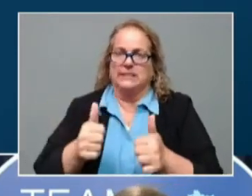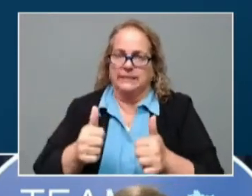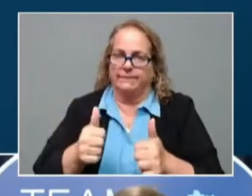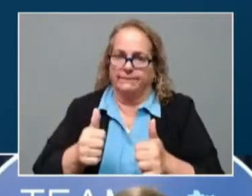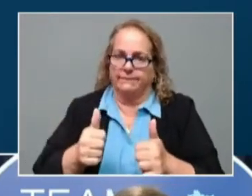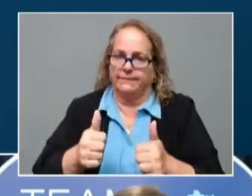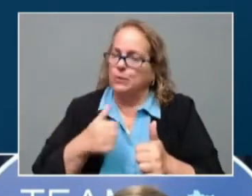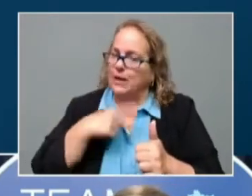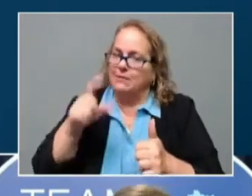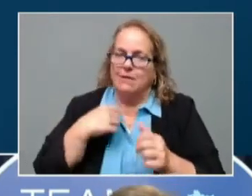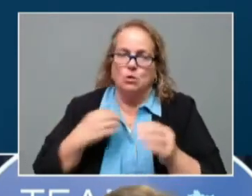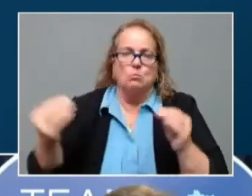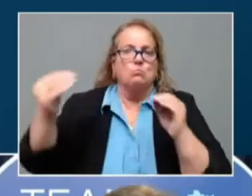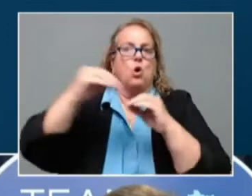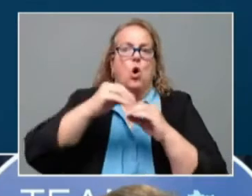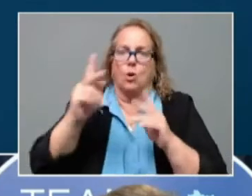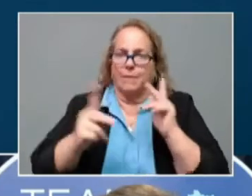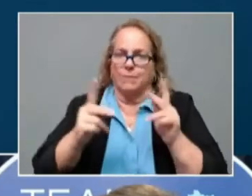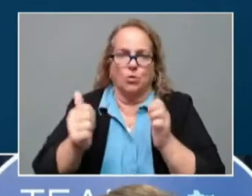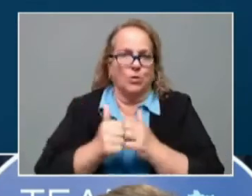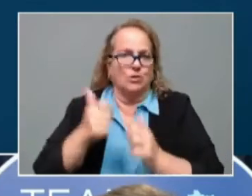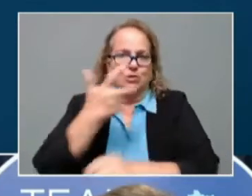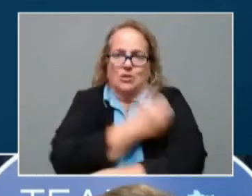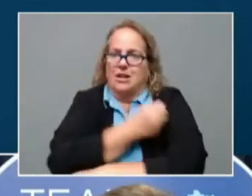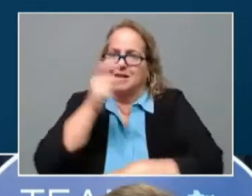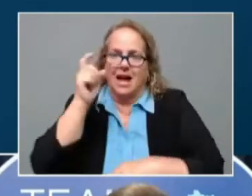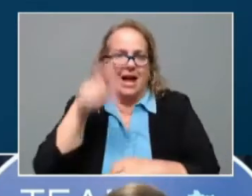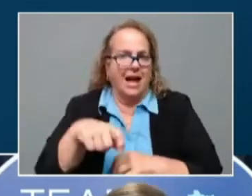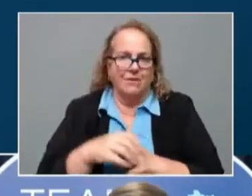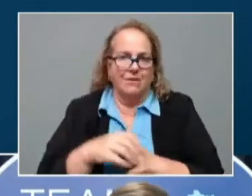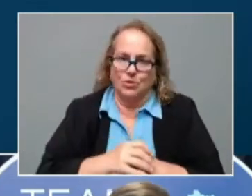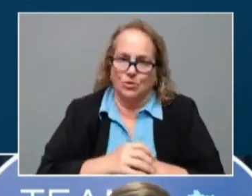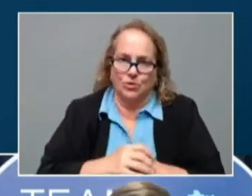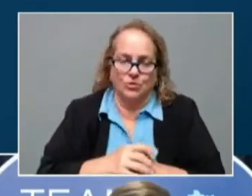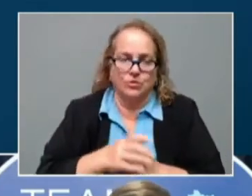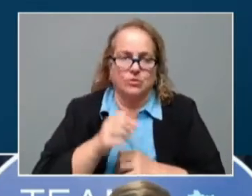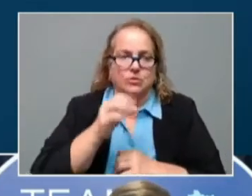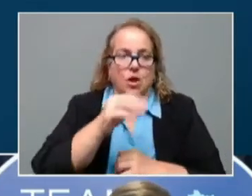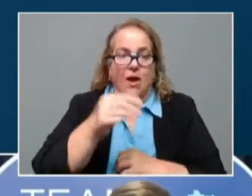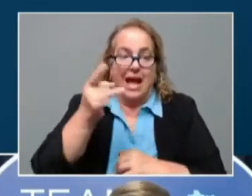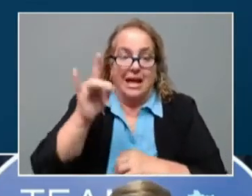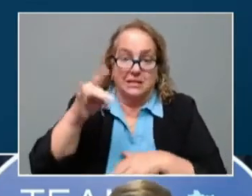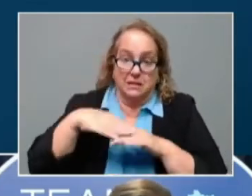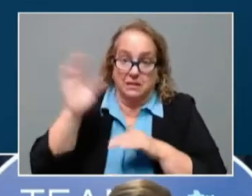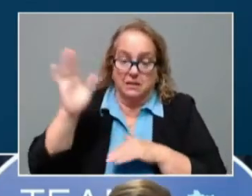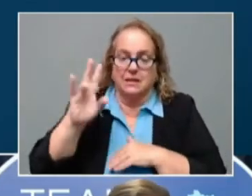choice. Also up a percent to 73%. So those are all good things. Yes, we got